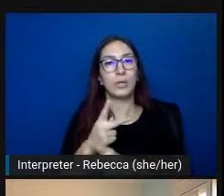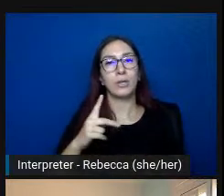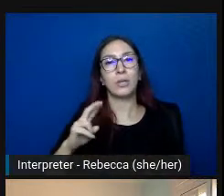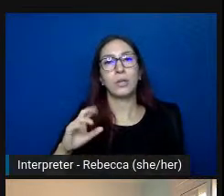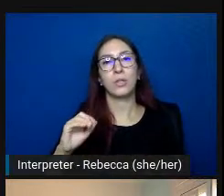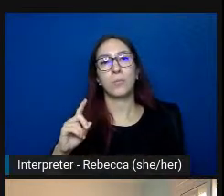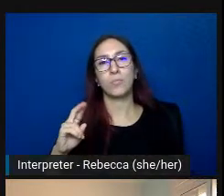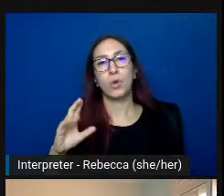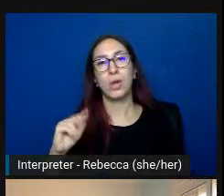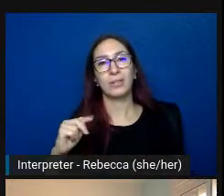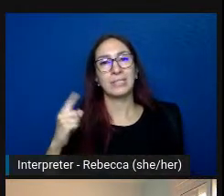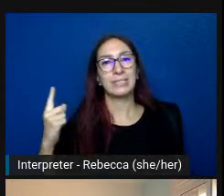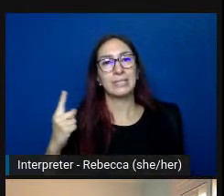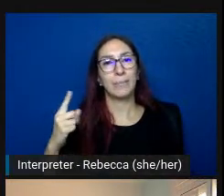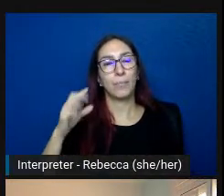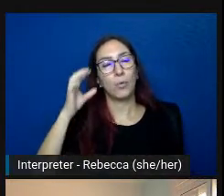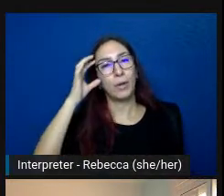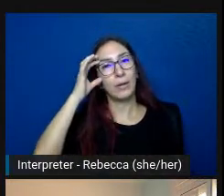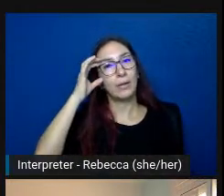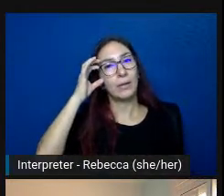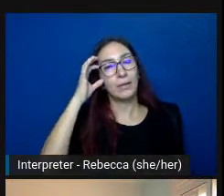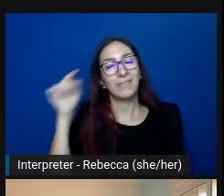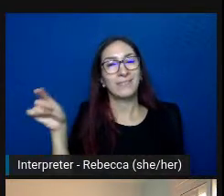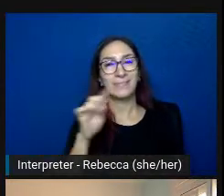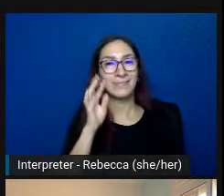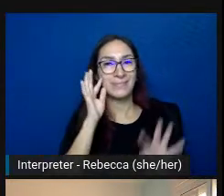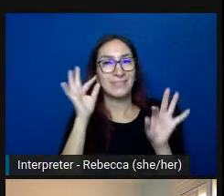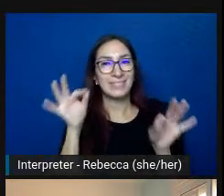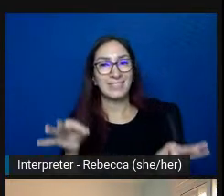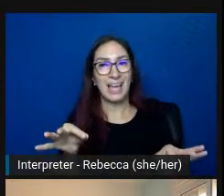So there were some changes in any case.